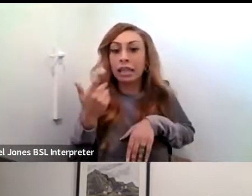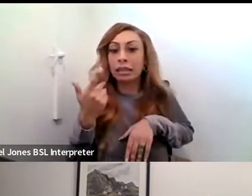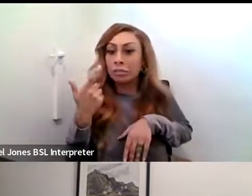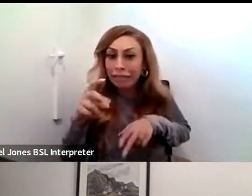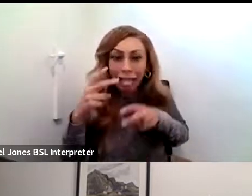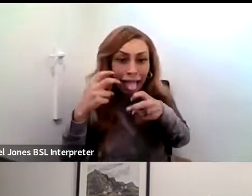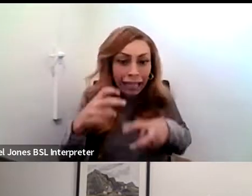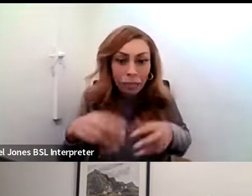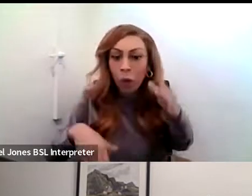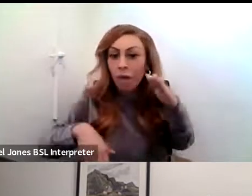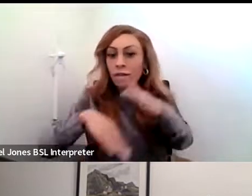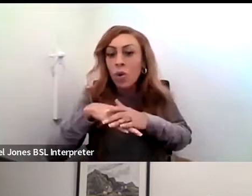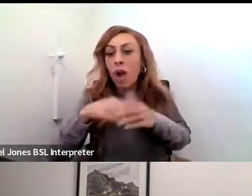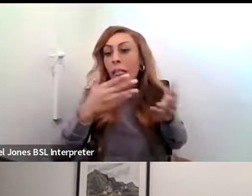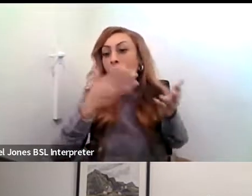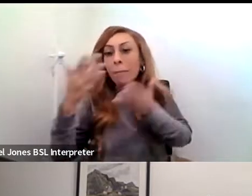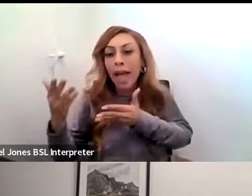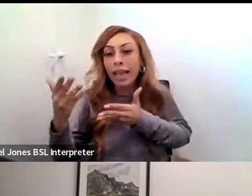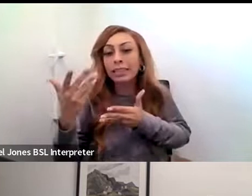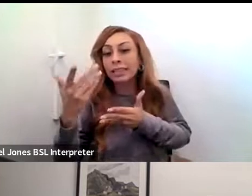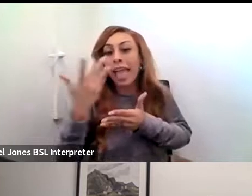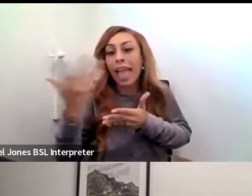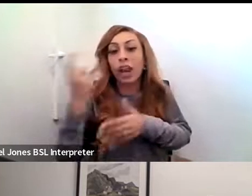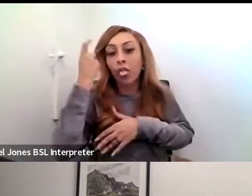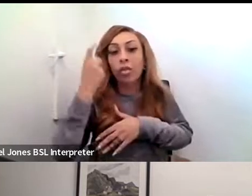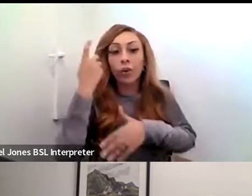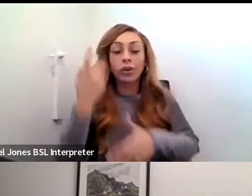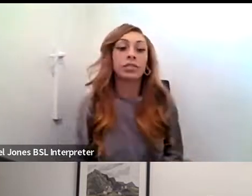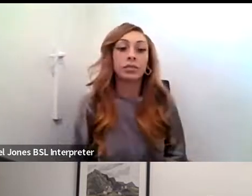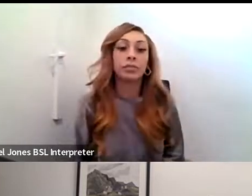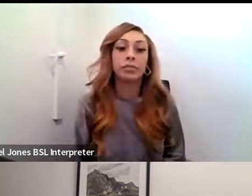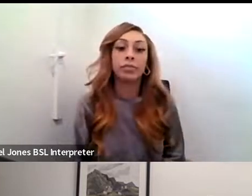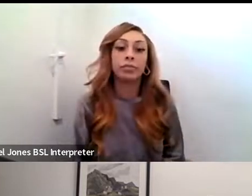But if I could just pass back to you, if you had any thoughts expanding upon that.